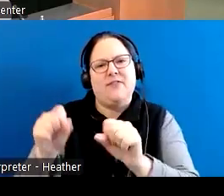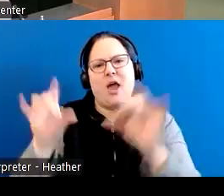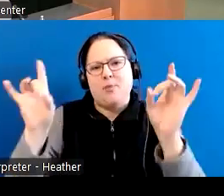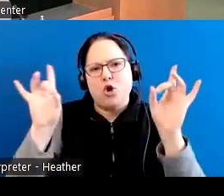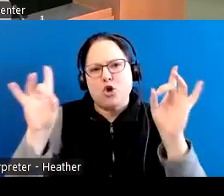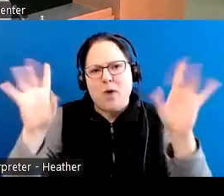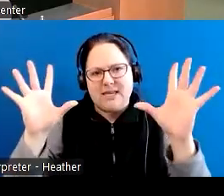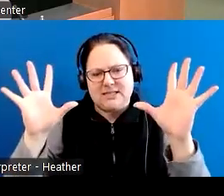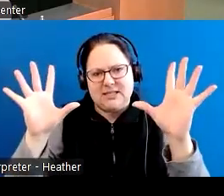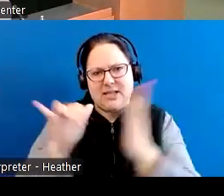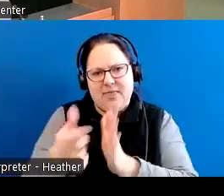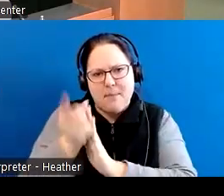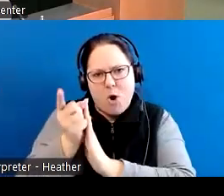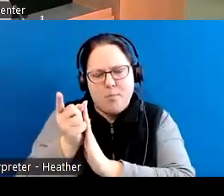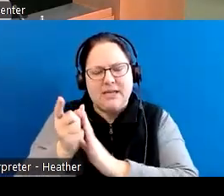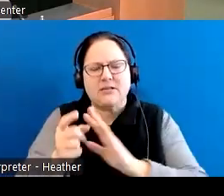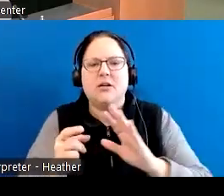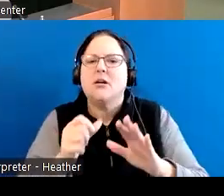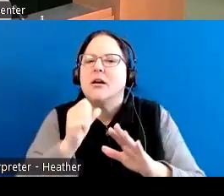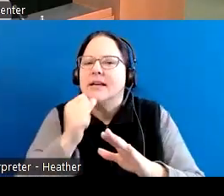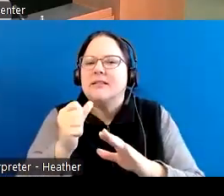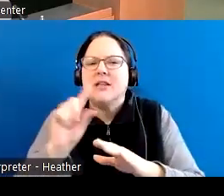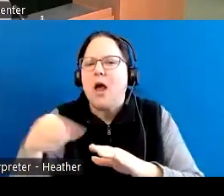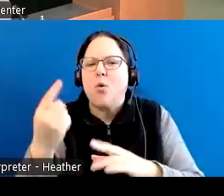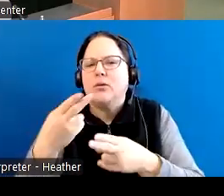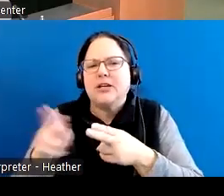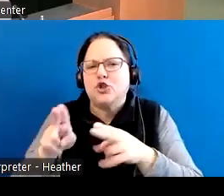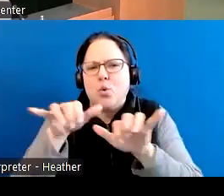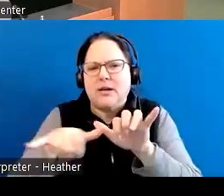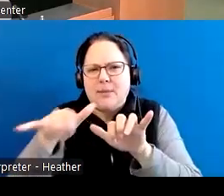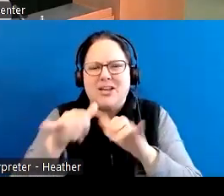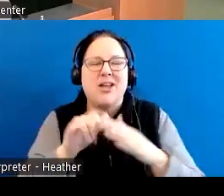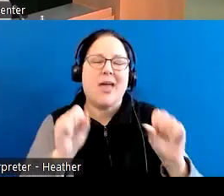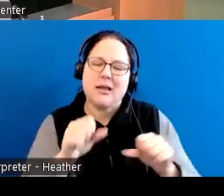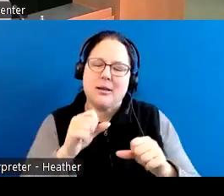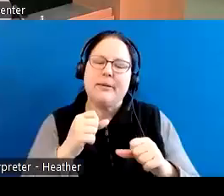and so this isn't just a short admission. And I think that can be confusing sometimes. Um,